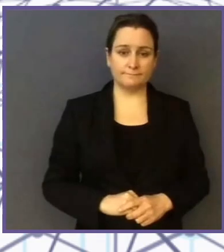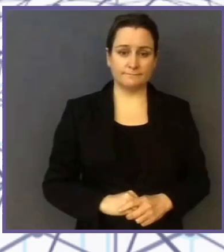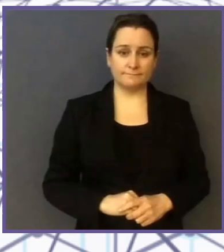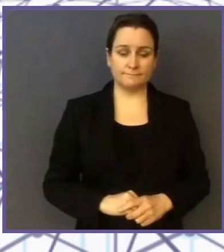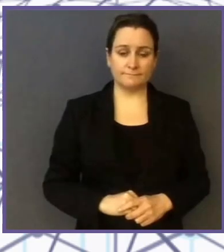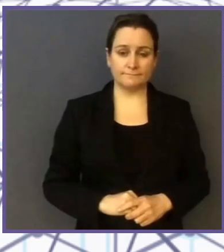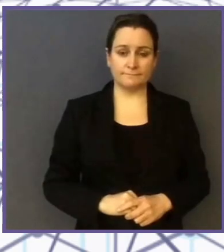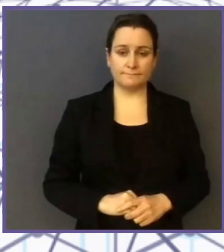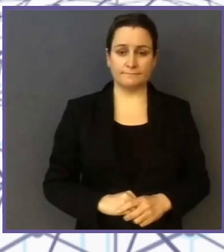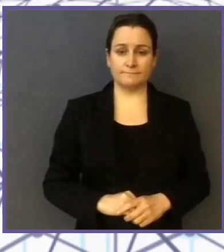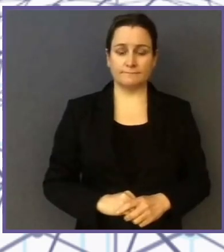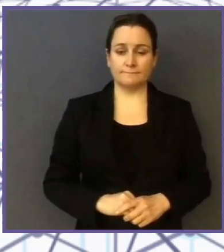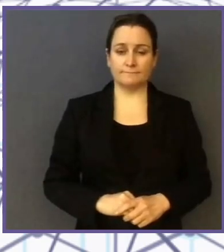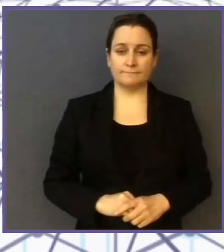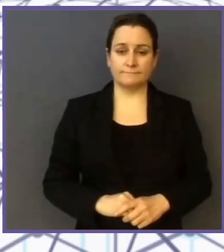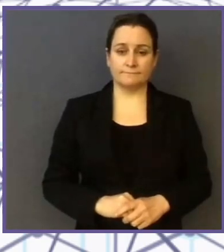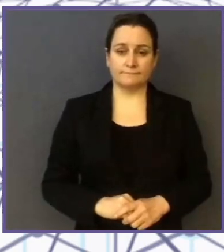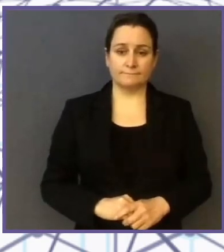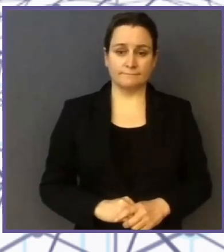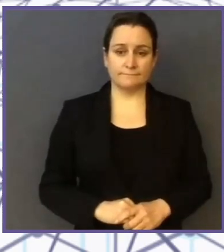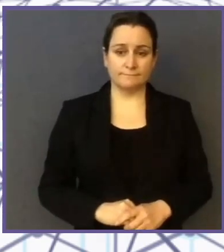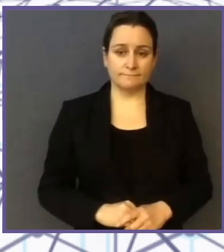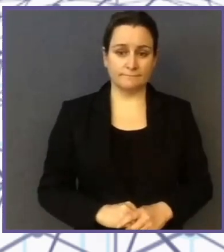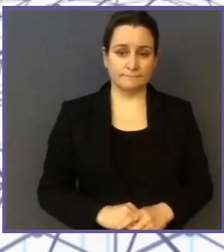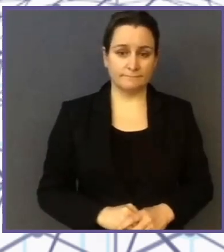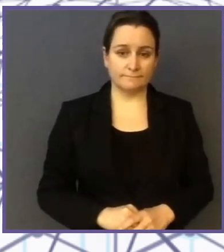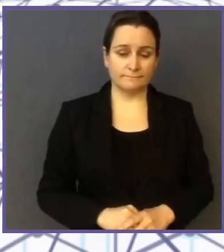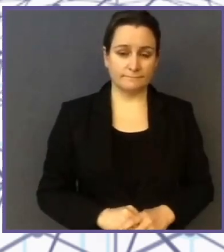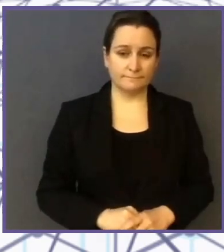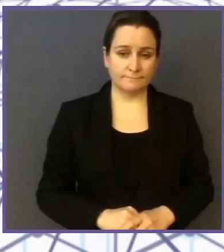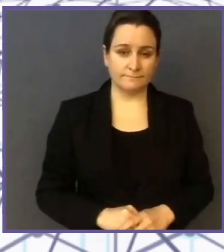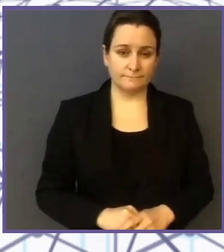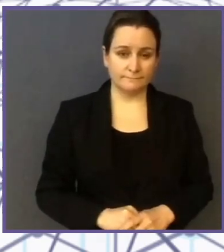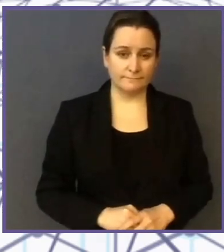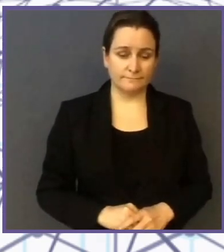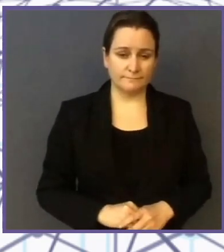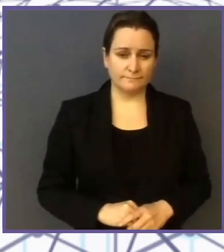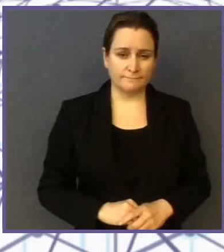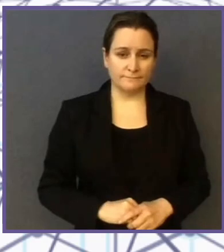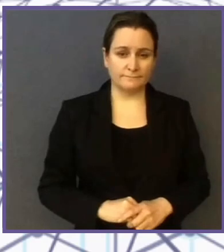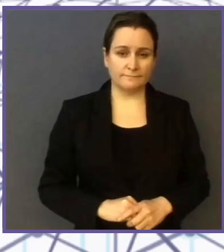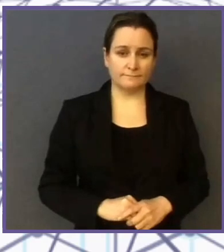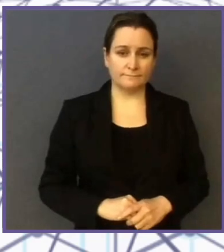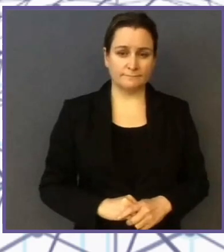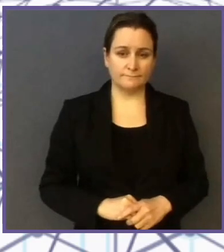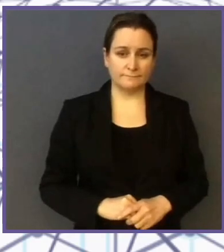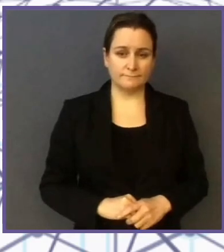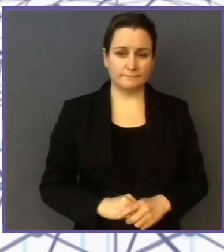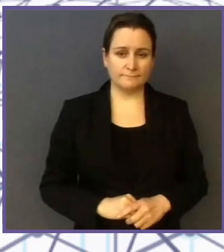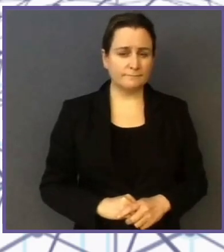So the network between the researcher, clinician, engineers and users can establish a good system of sustainability.